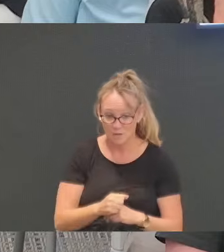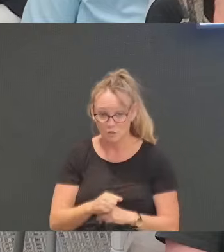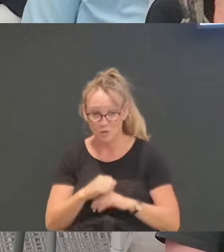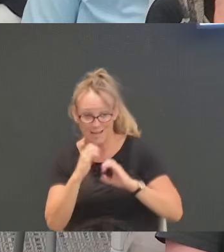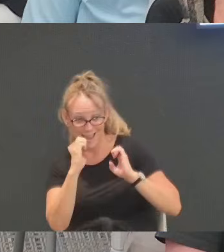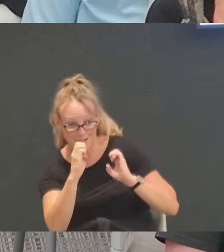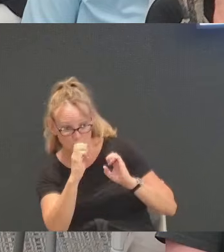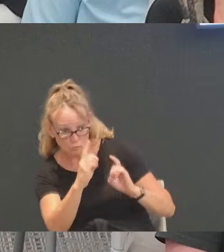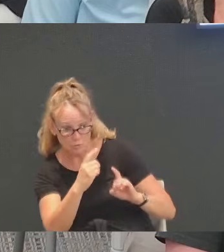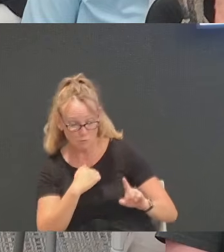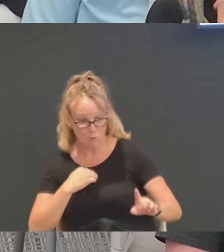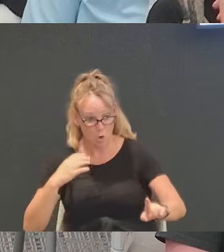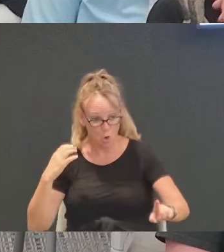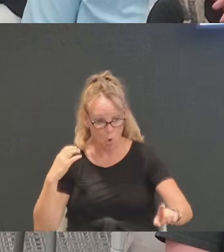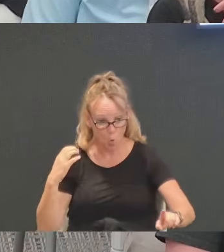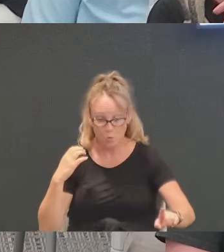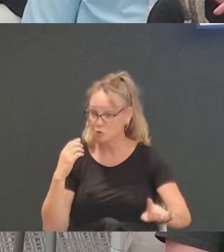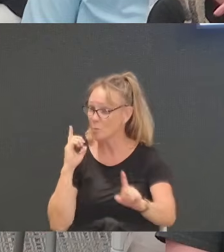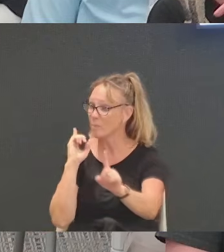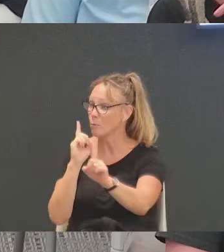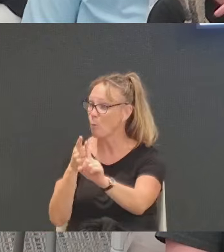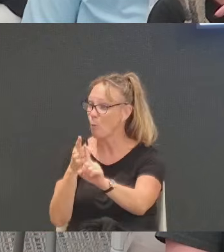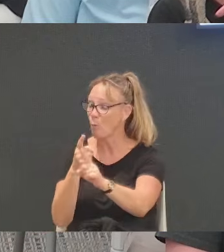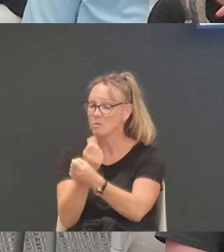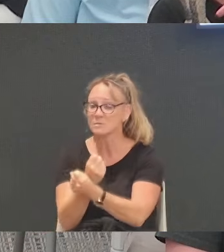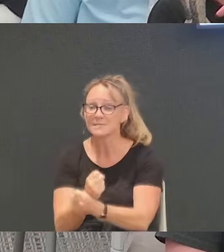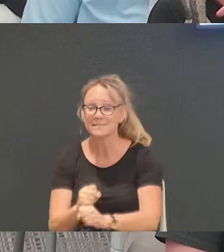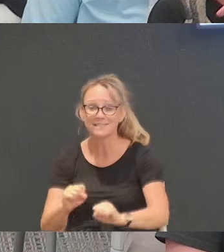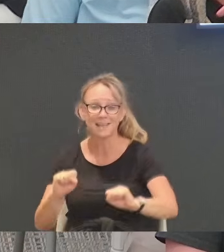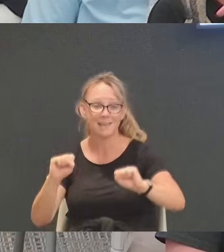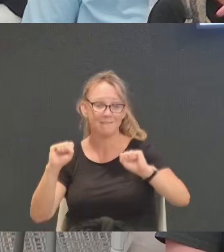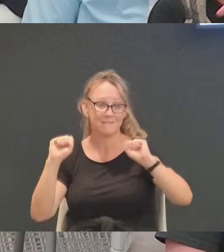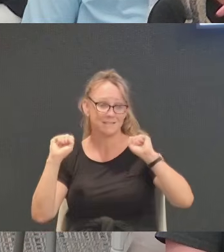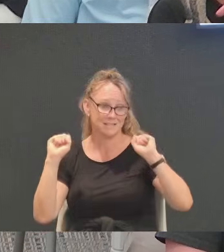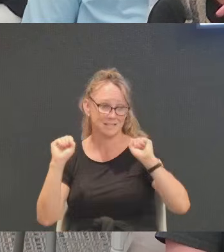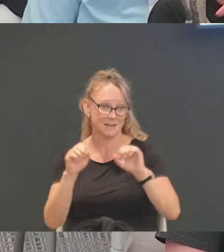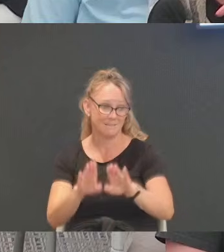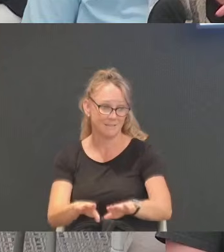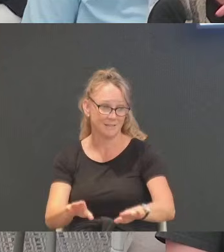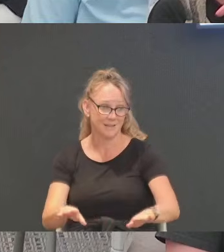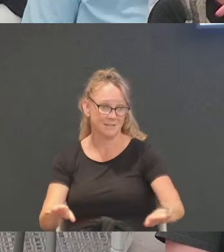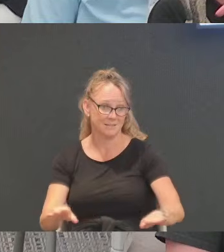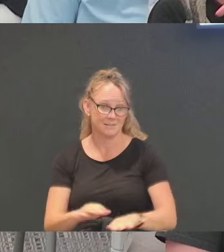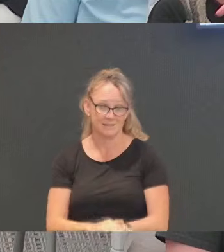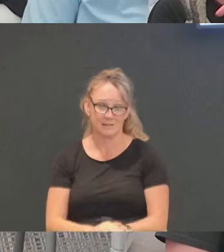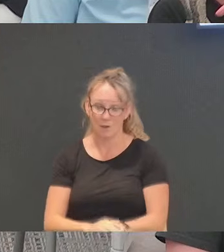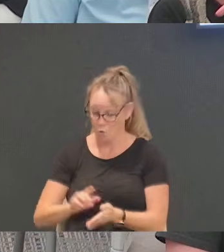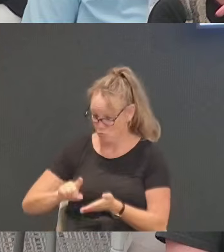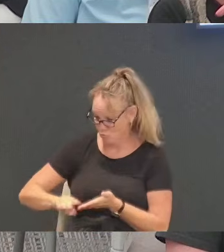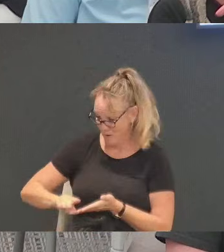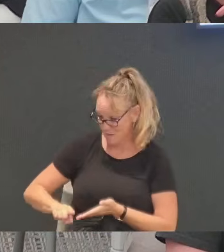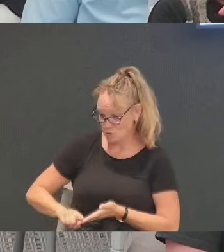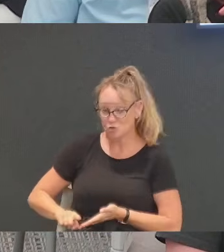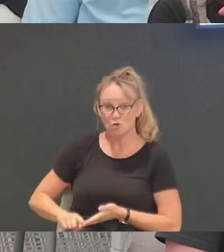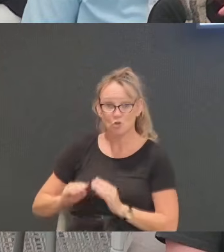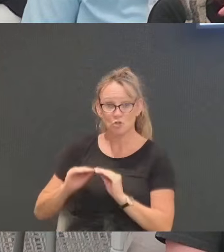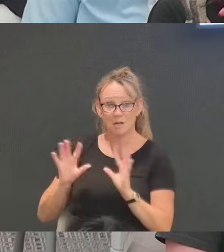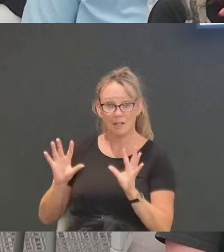to promote safety, permanency and well-being. the research is clear regular safe visitation is the